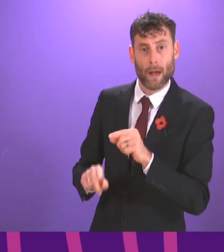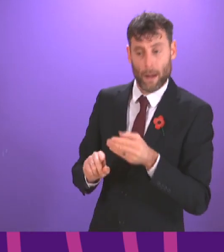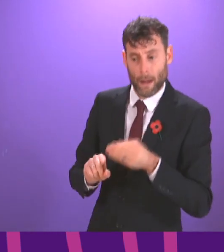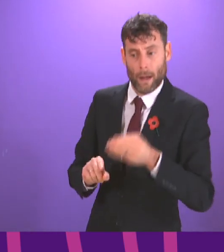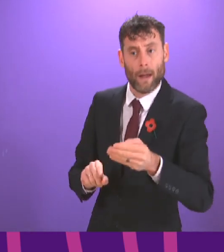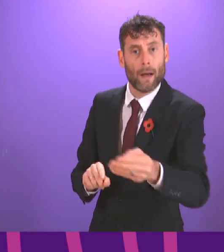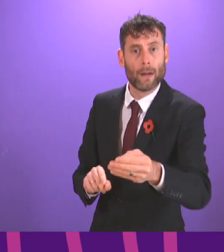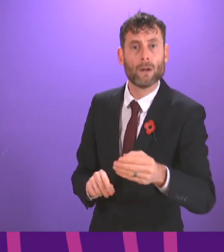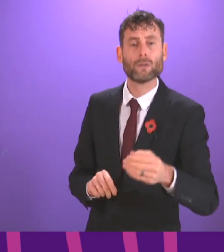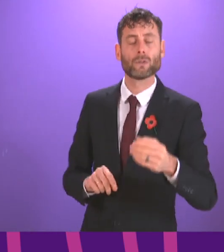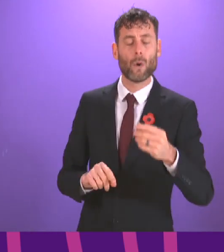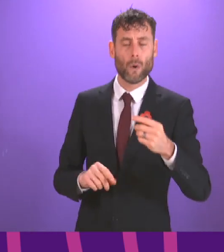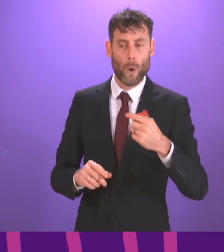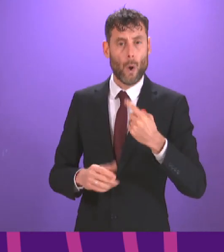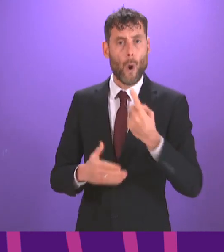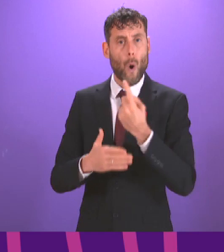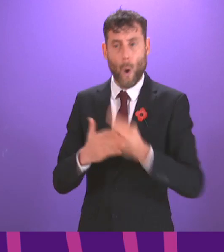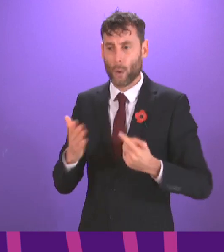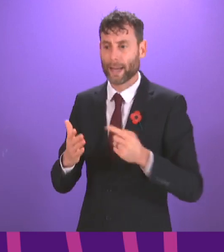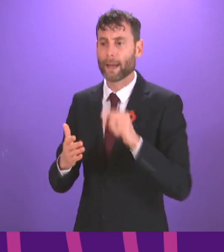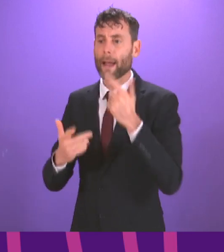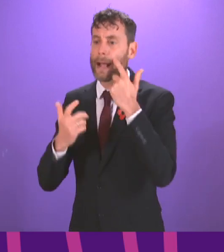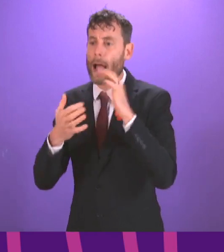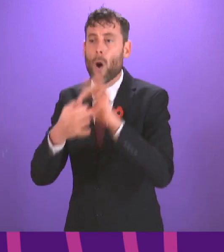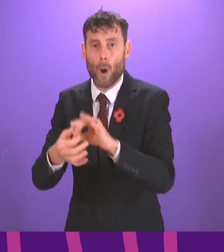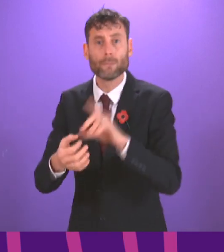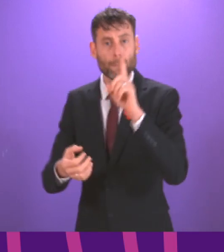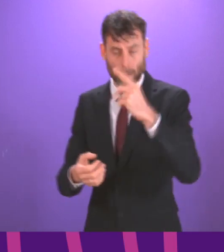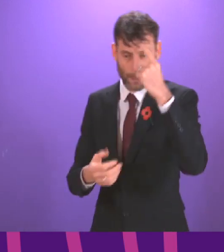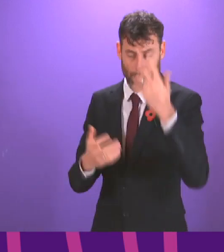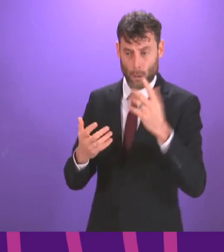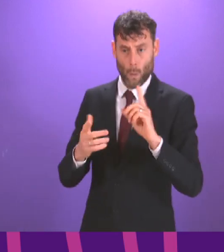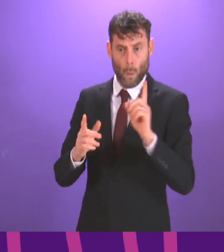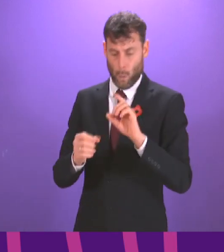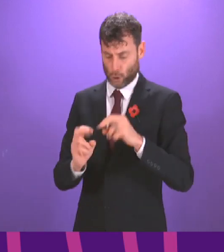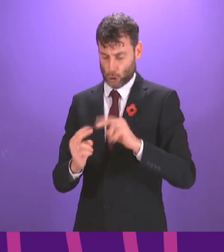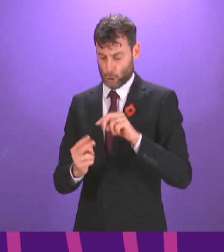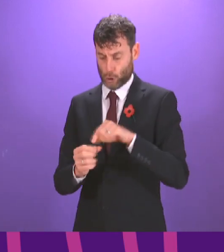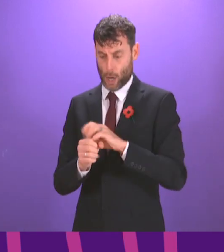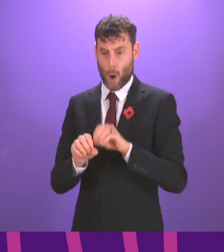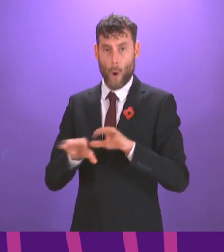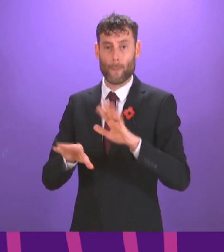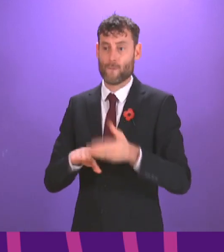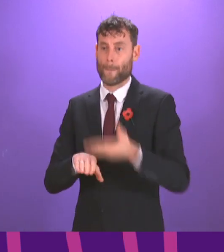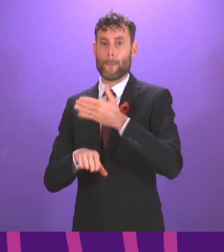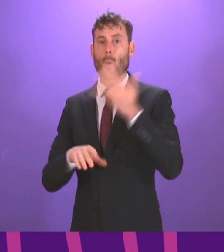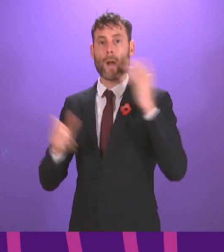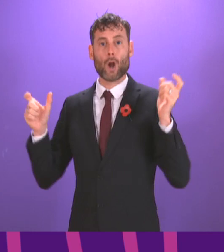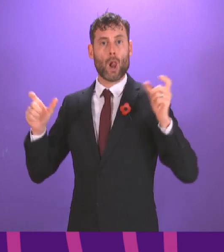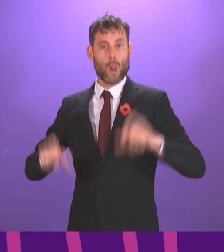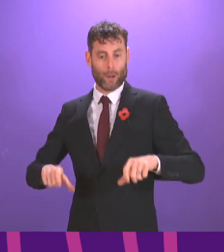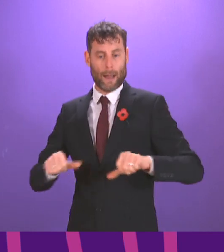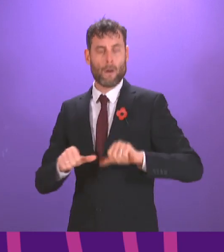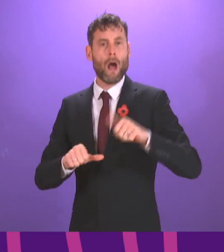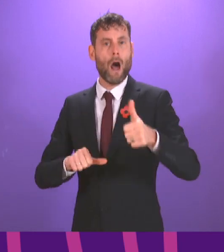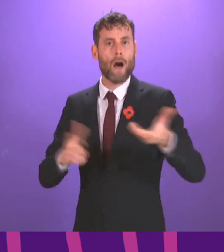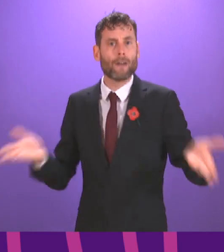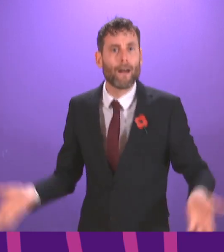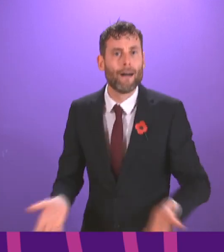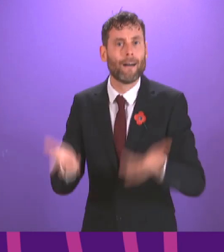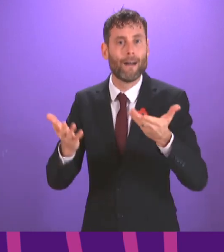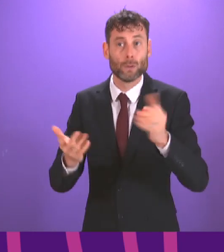It has an important part to play, including in care homes.